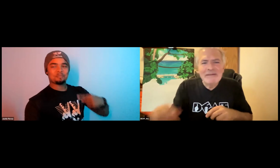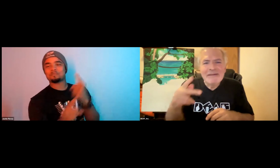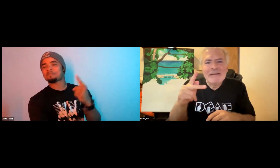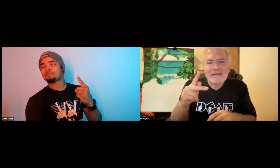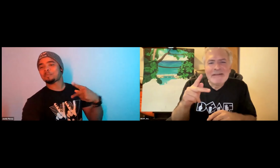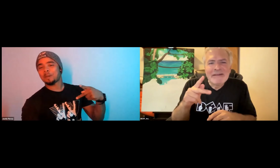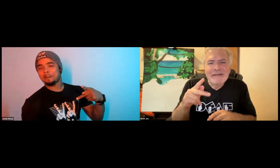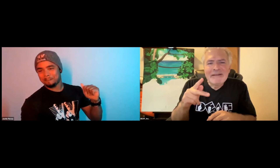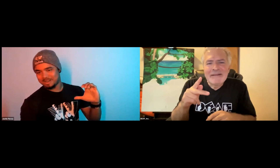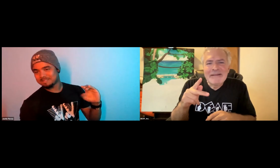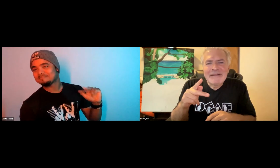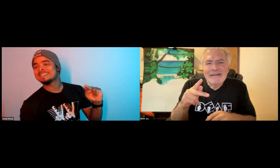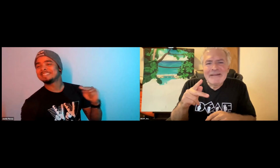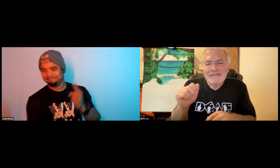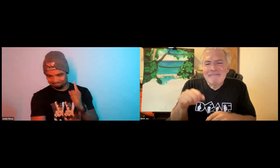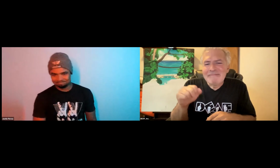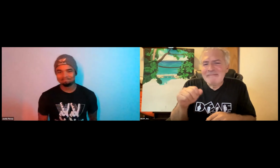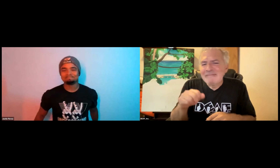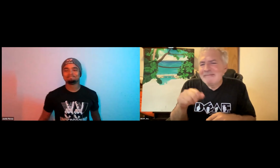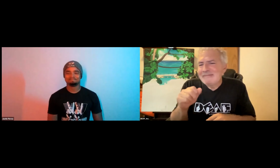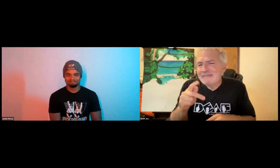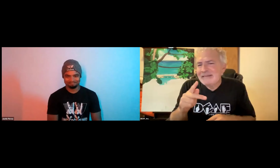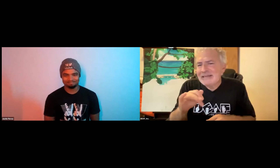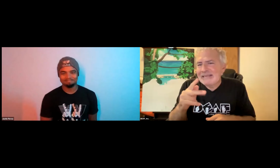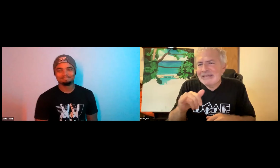That's right! Pac-Man.